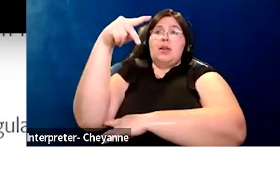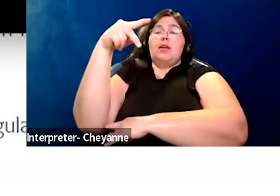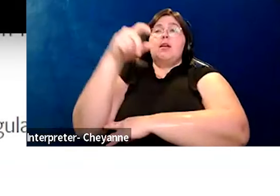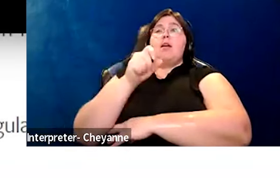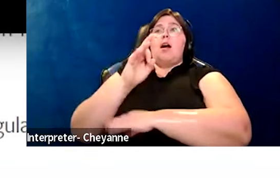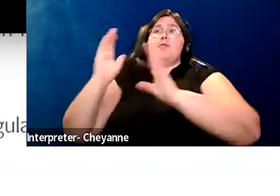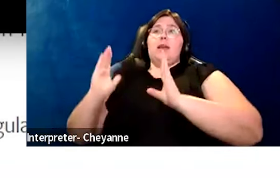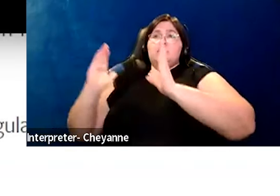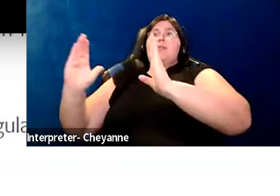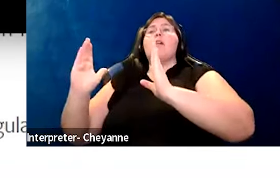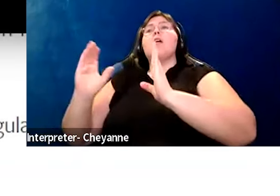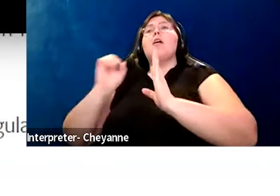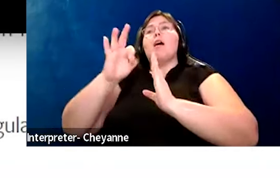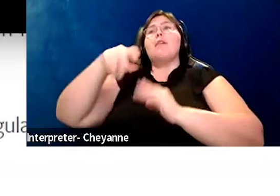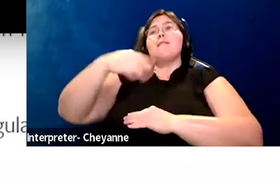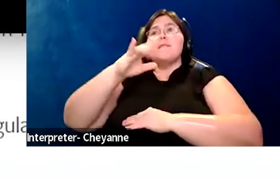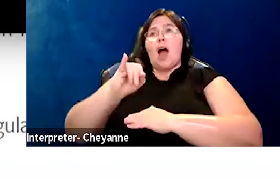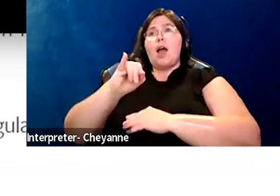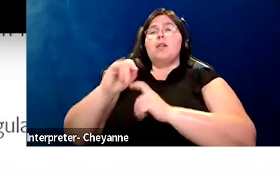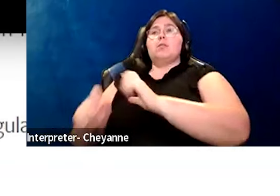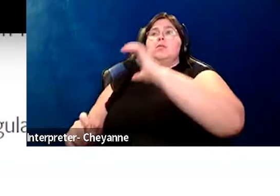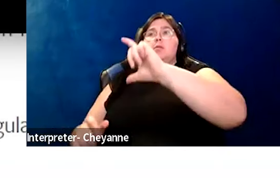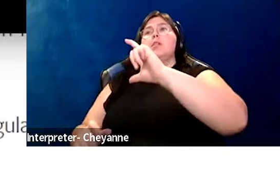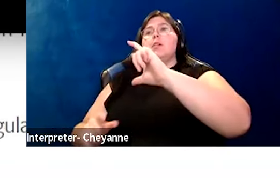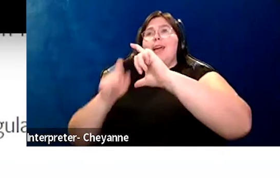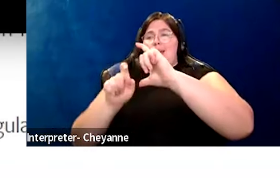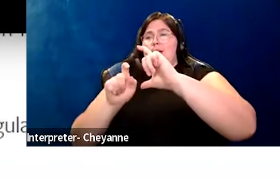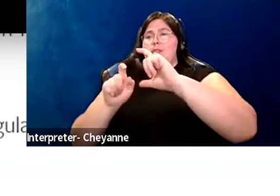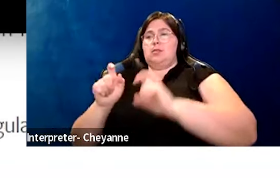of phi open paren x raised to the open paren